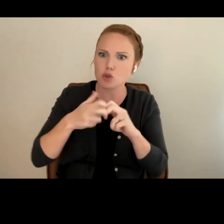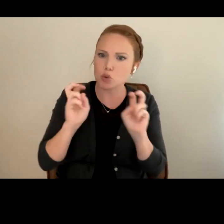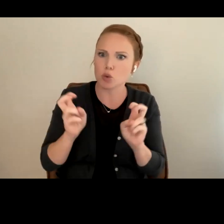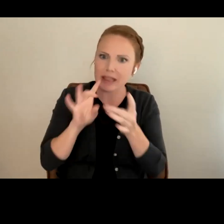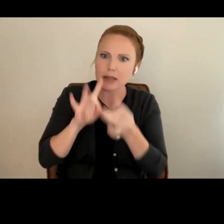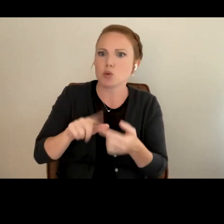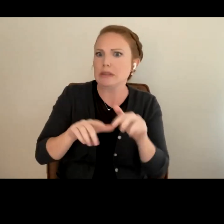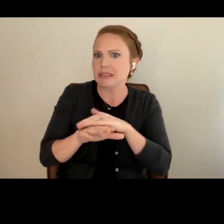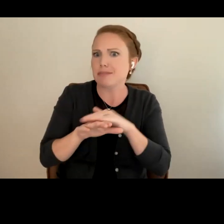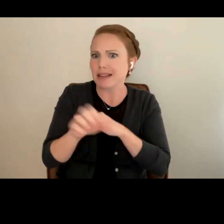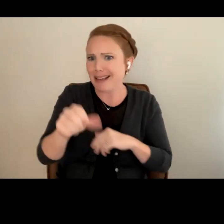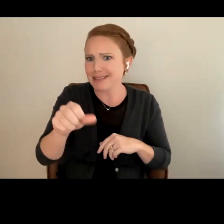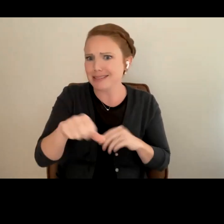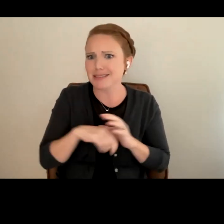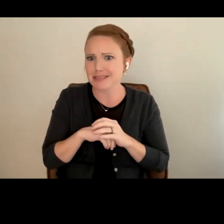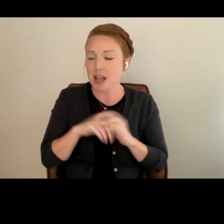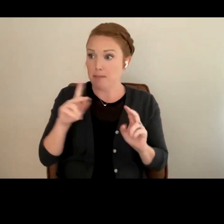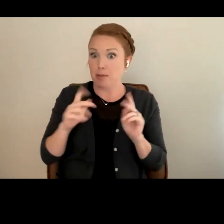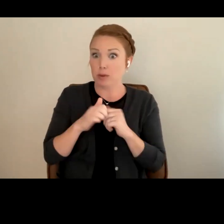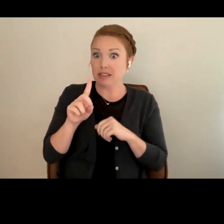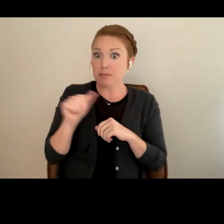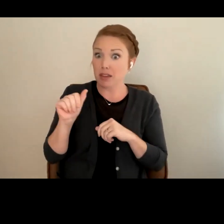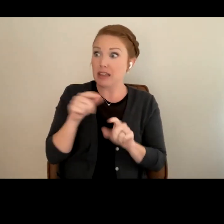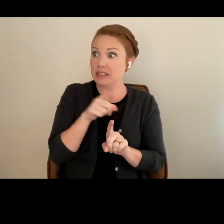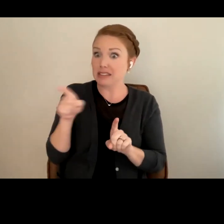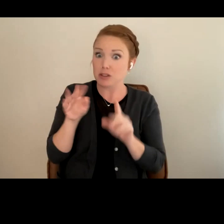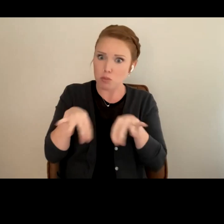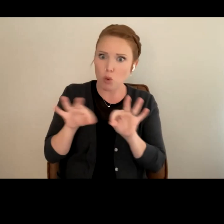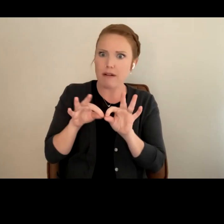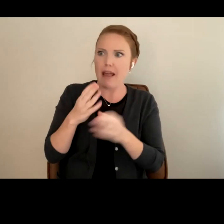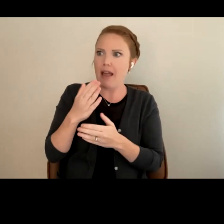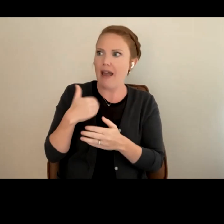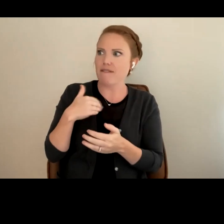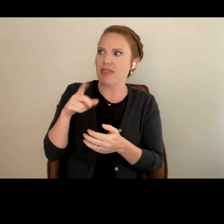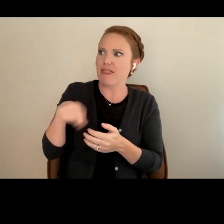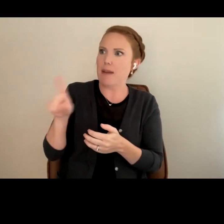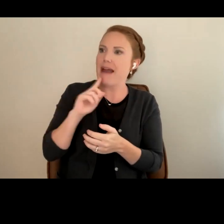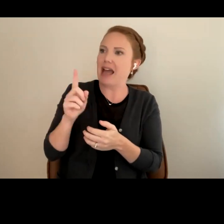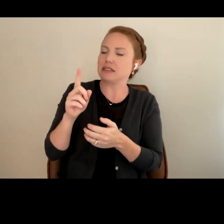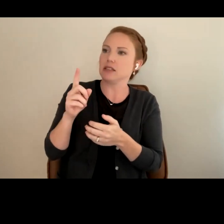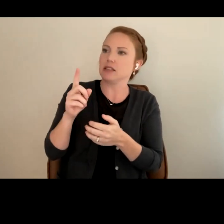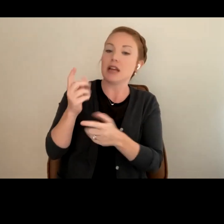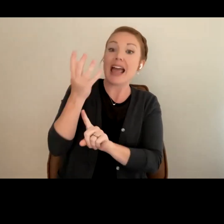Like I mentioned, having people with disabilities as a part of an external user group. And integrate it.